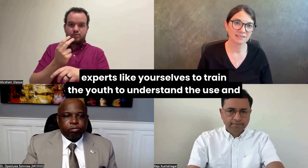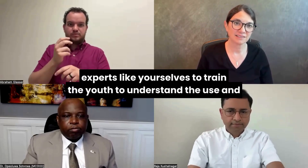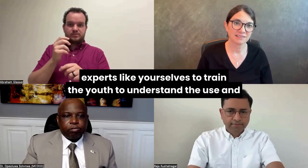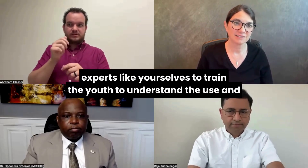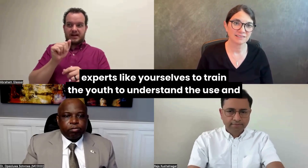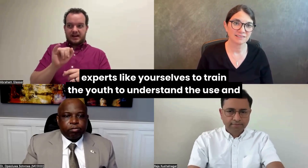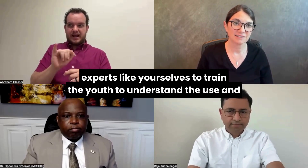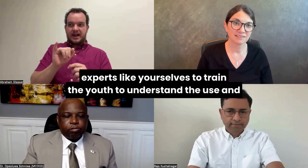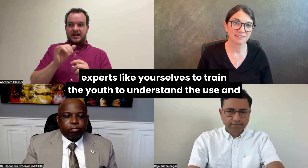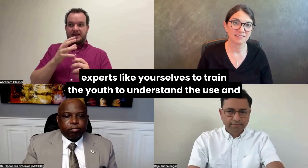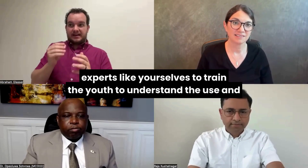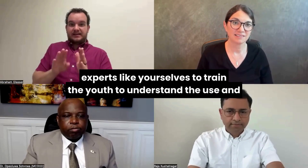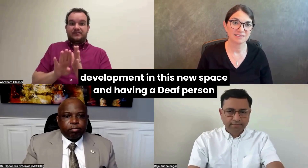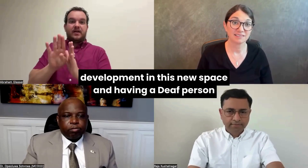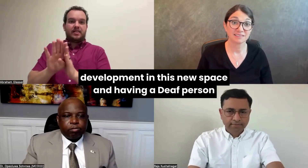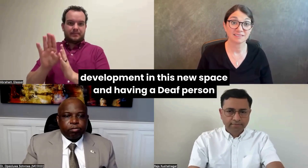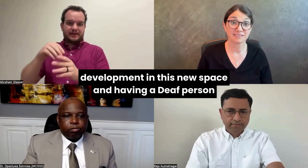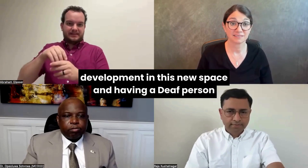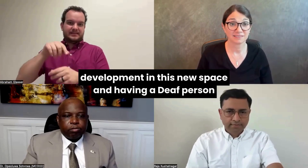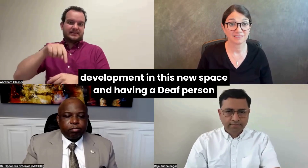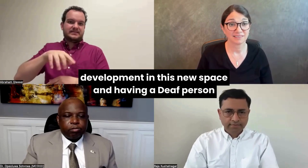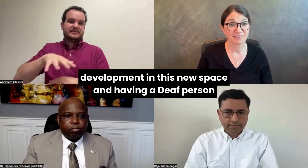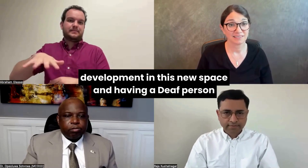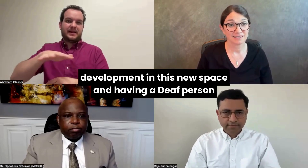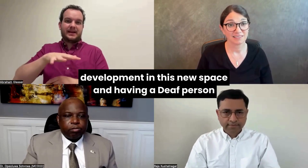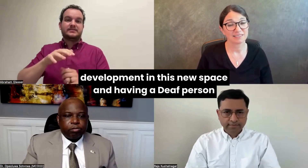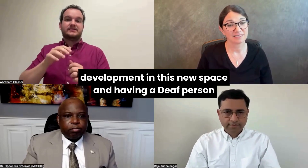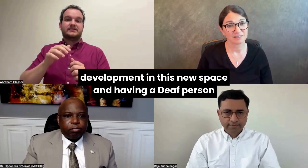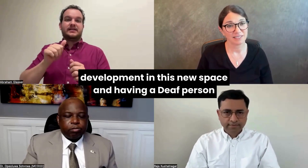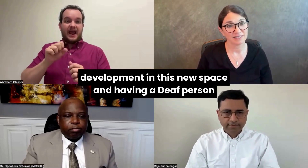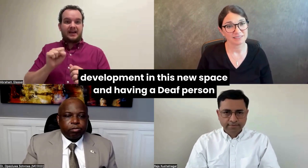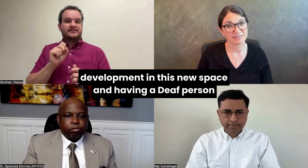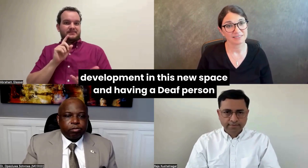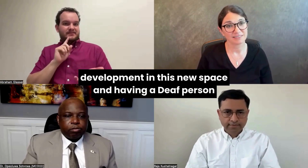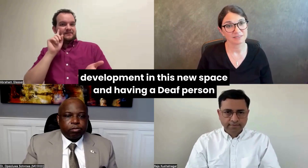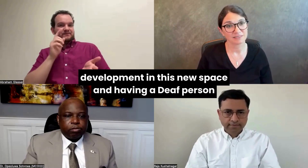development in this new space and having a Deaf person